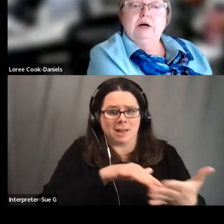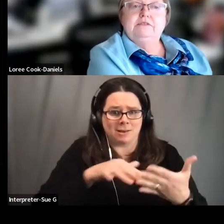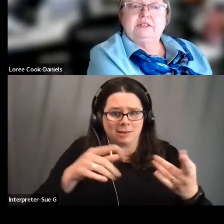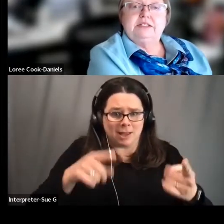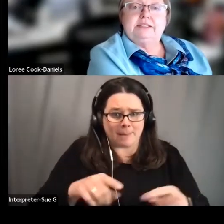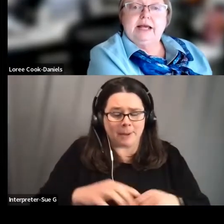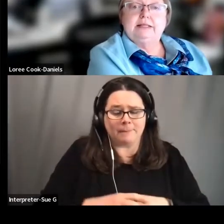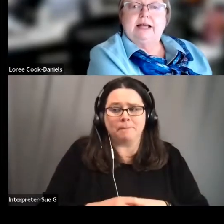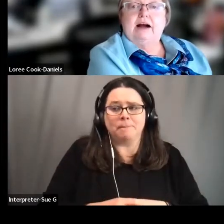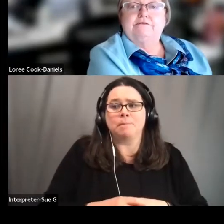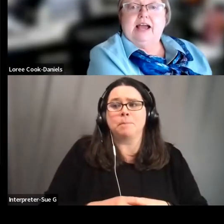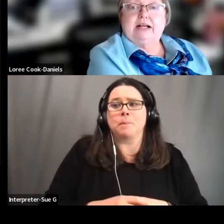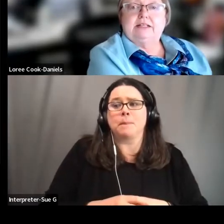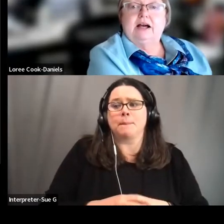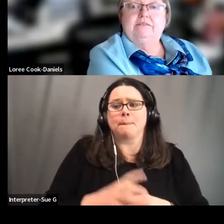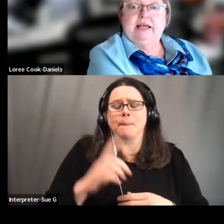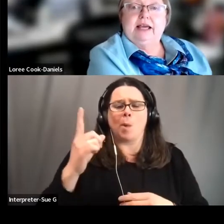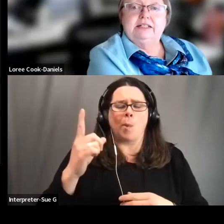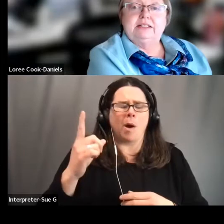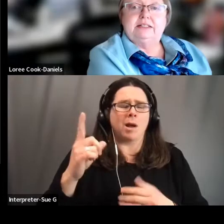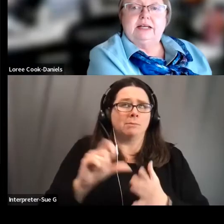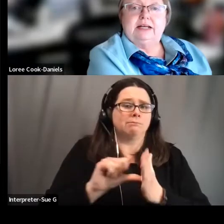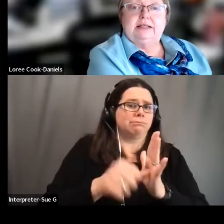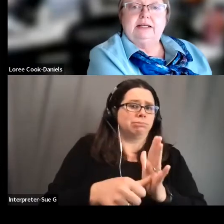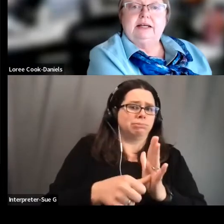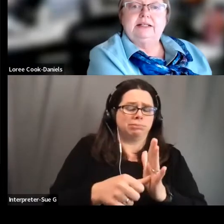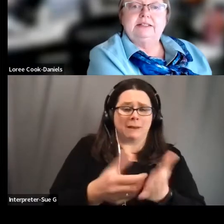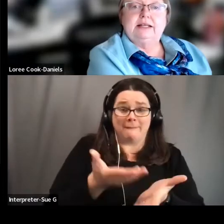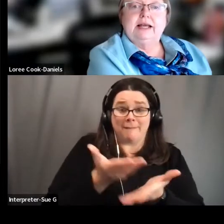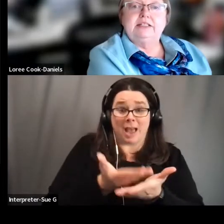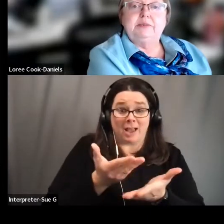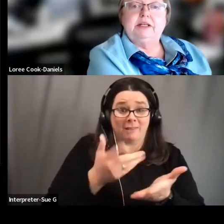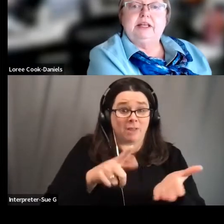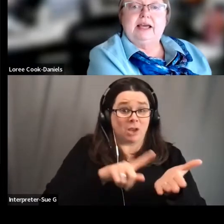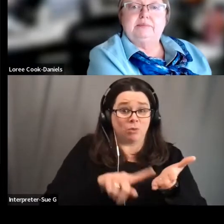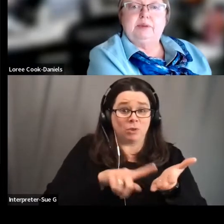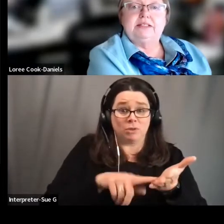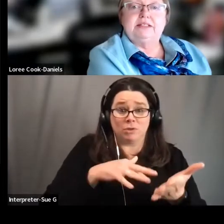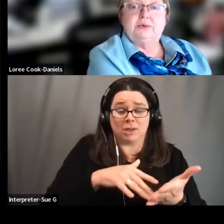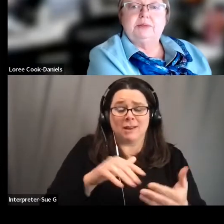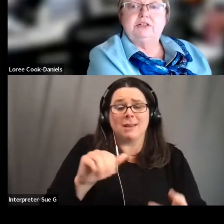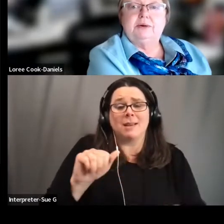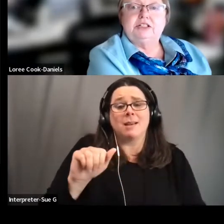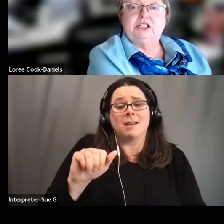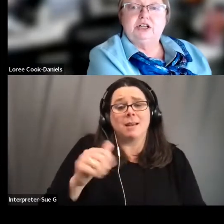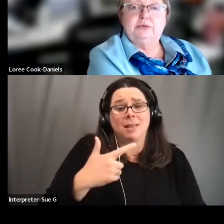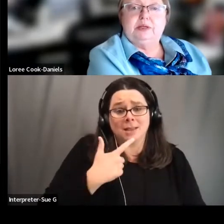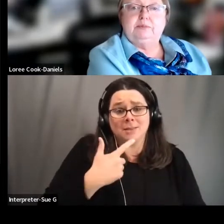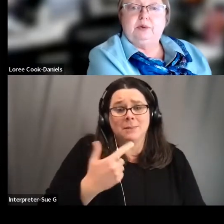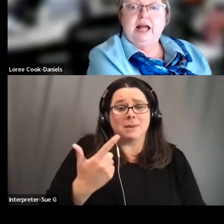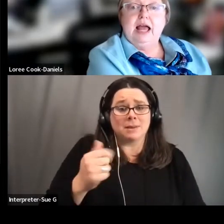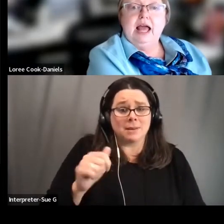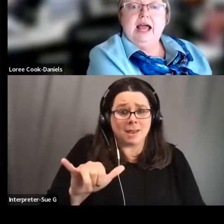One of the standout facts of the ACEs study is that lesbian, gay, bisexual and transgender people